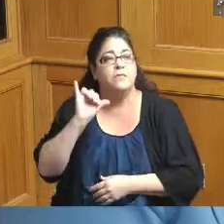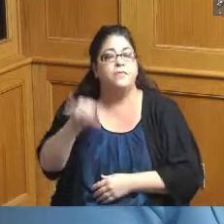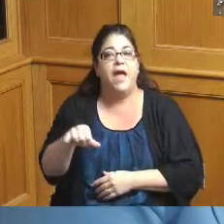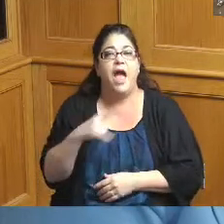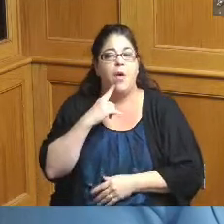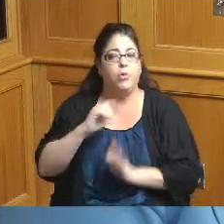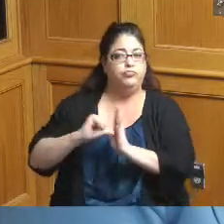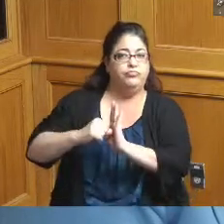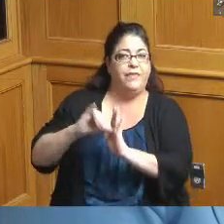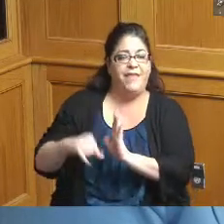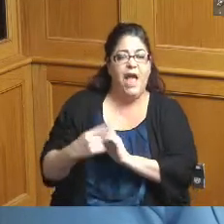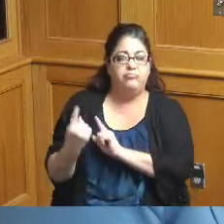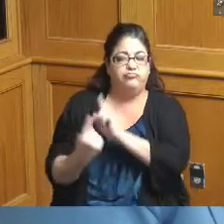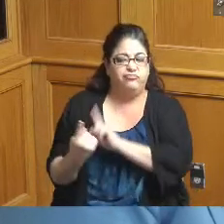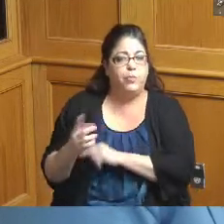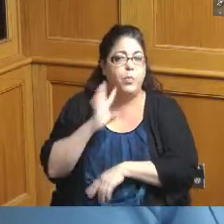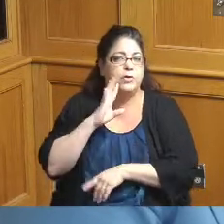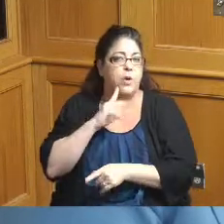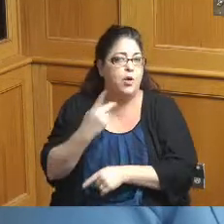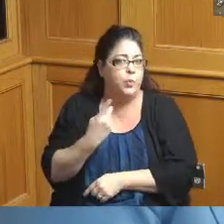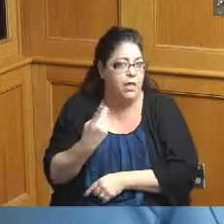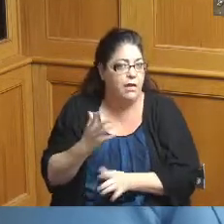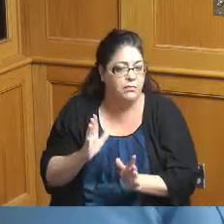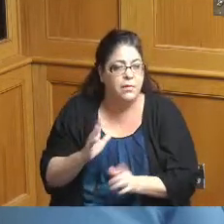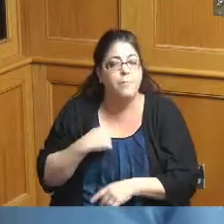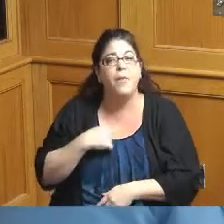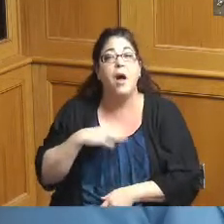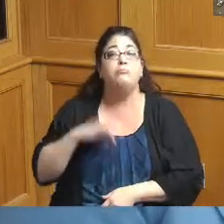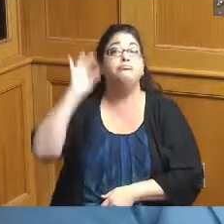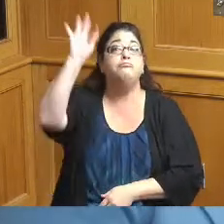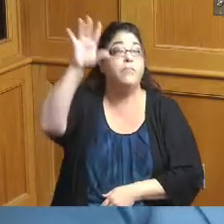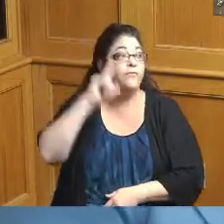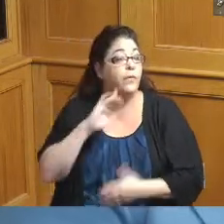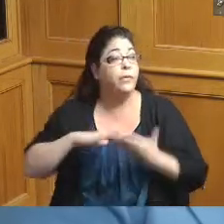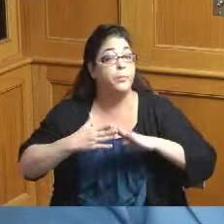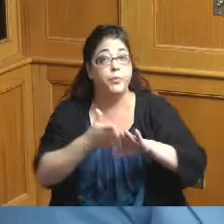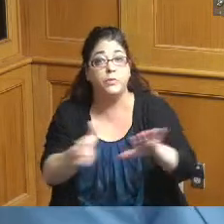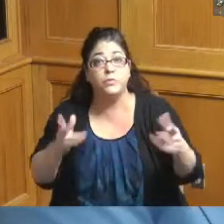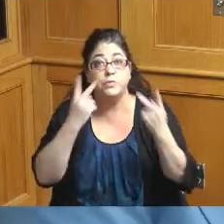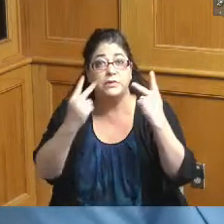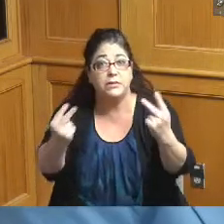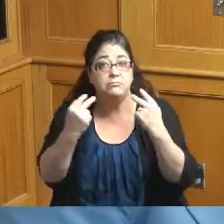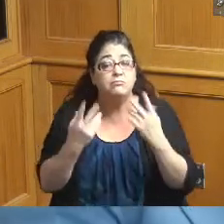it privately but I wanted to put it out there publicly one of the things that when I ran that